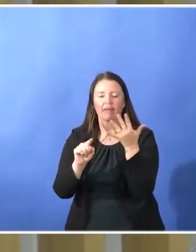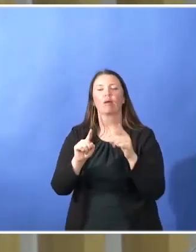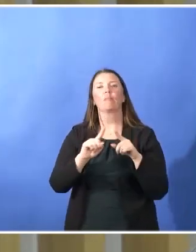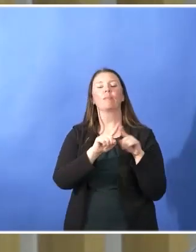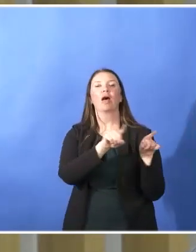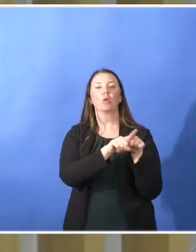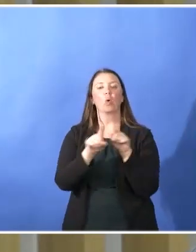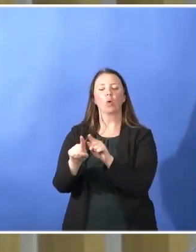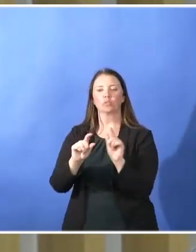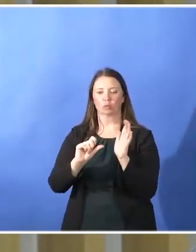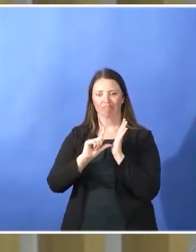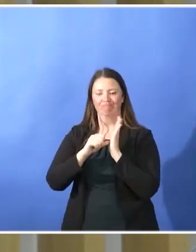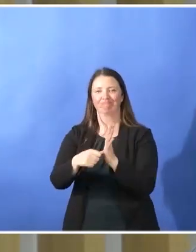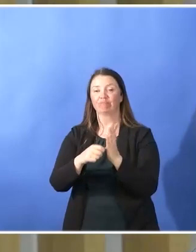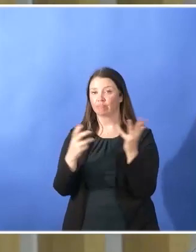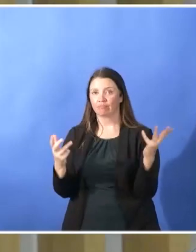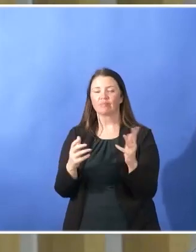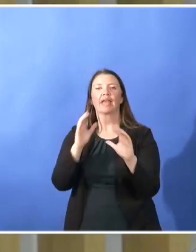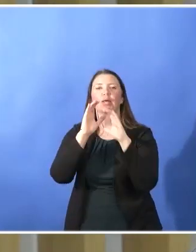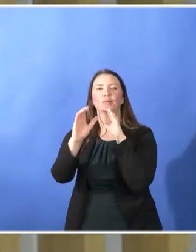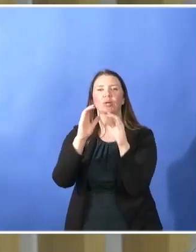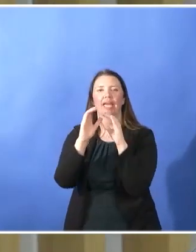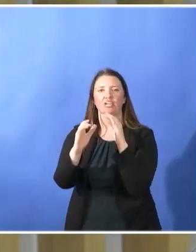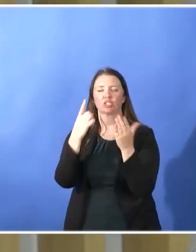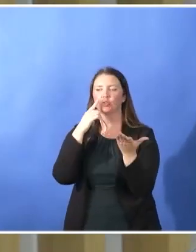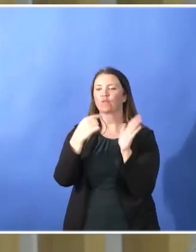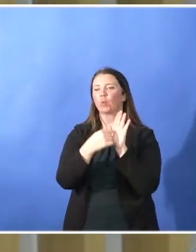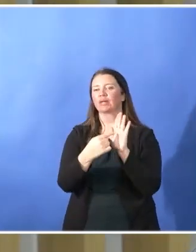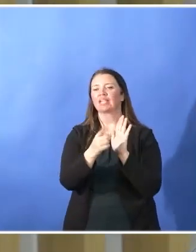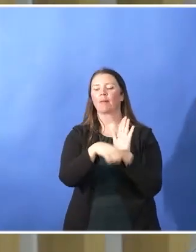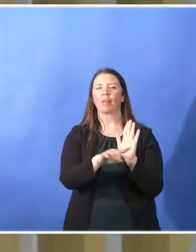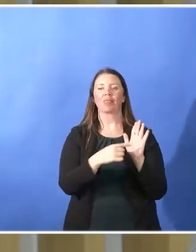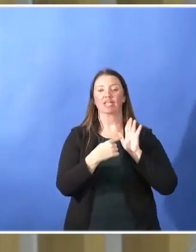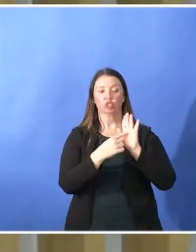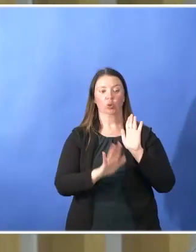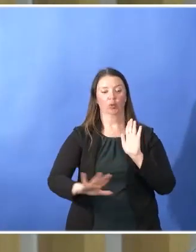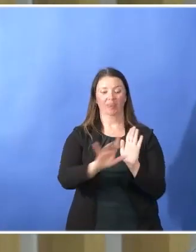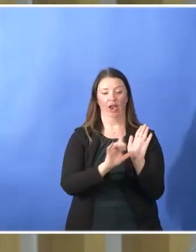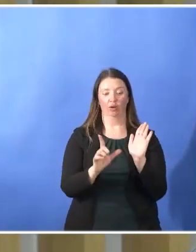FOR EXAMPLE, SHOWING ME THEIR PRESS CENTER, IT WAS DESIGNED TO GET THROUGH TO PEOPLE AS QUICKLY AS POSSIBLE SO AS MUCH